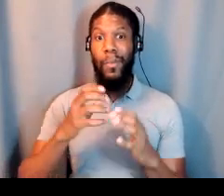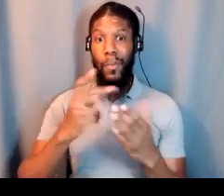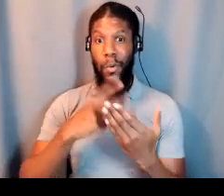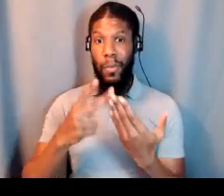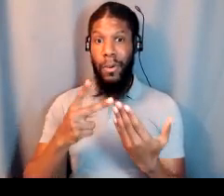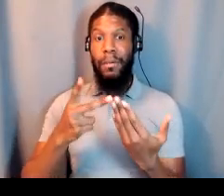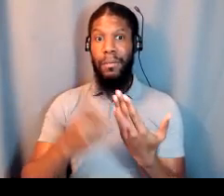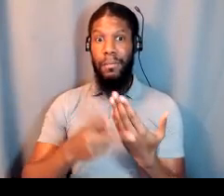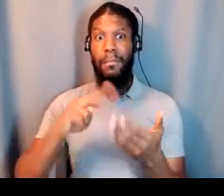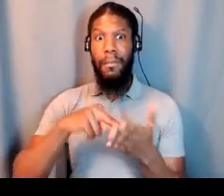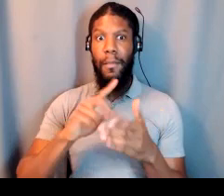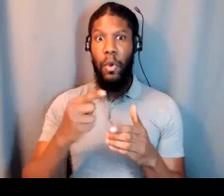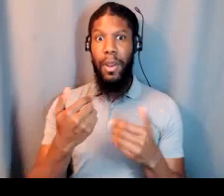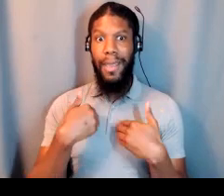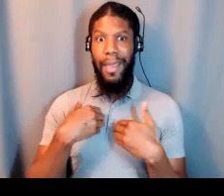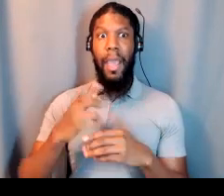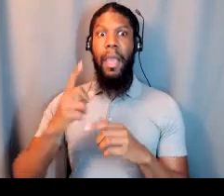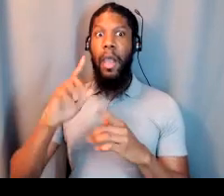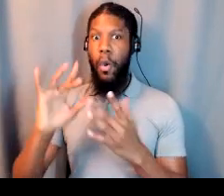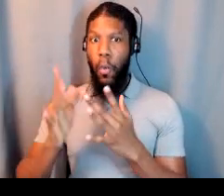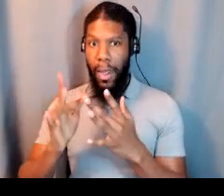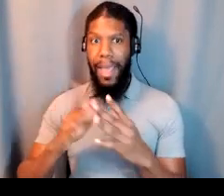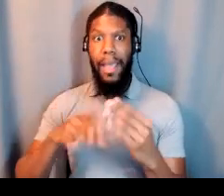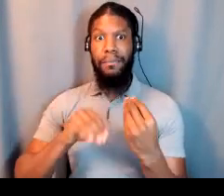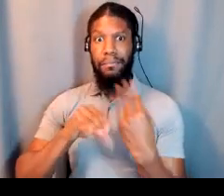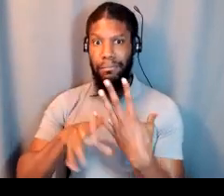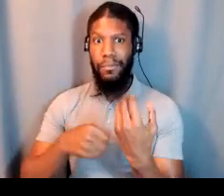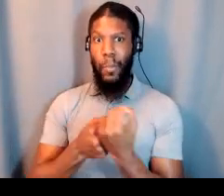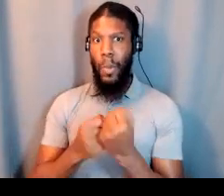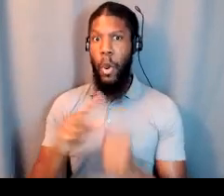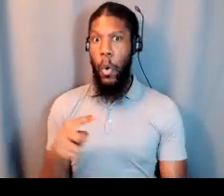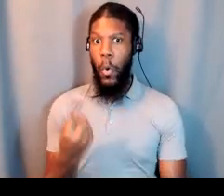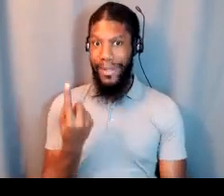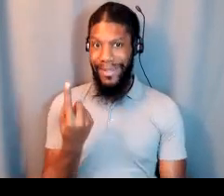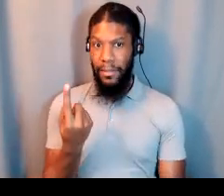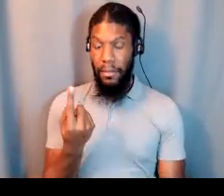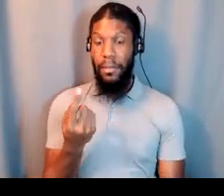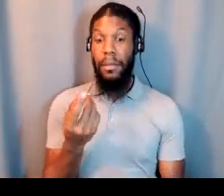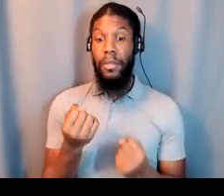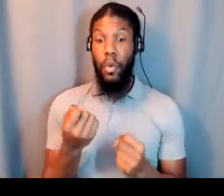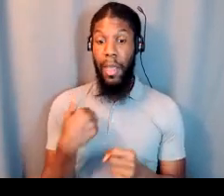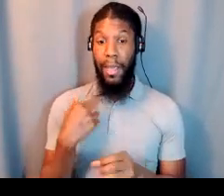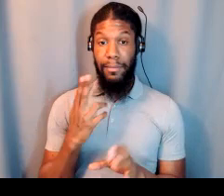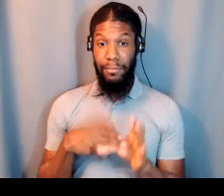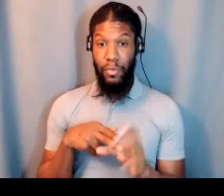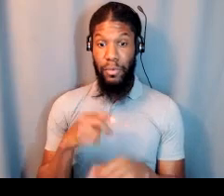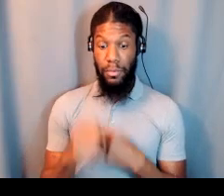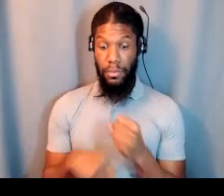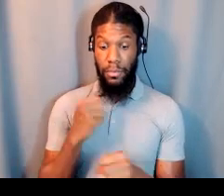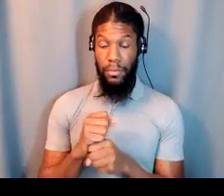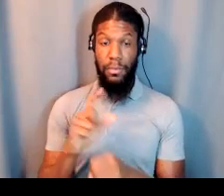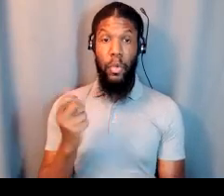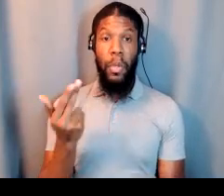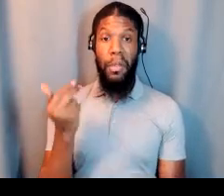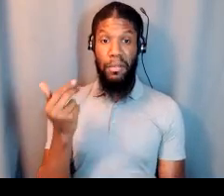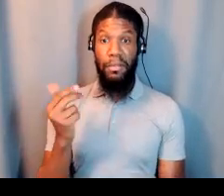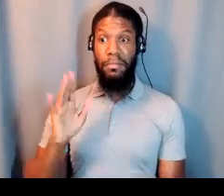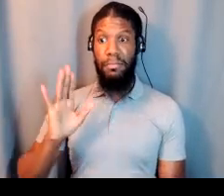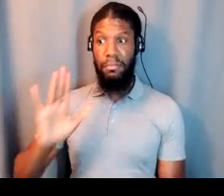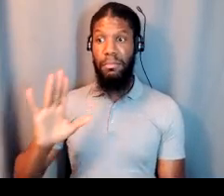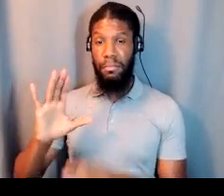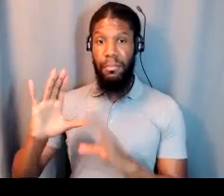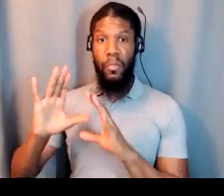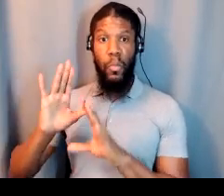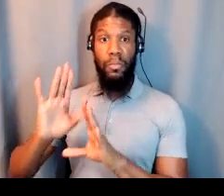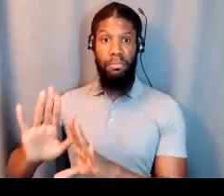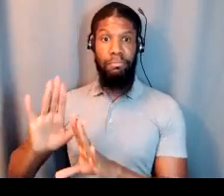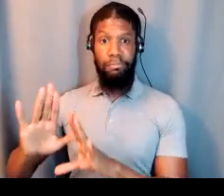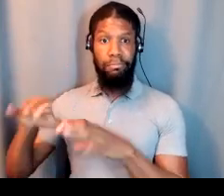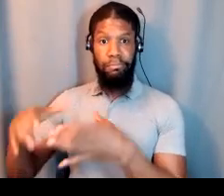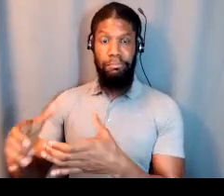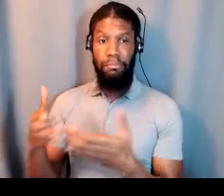And so when I came on board there in 2013, they'd been doing asynchronous online sessions